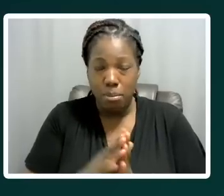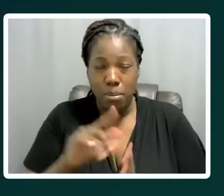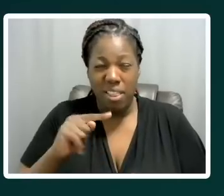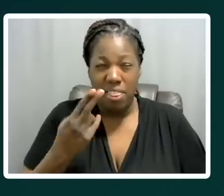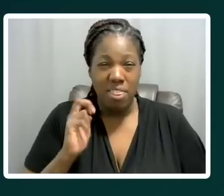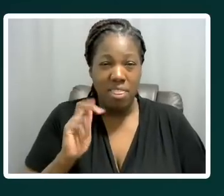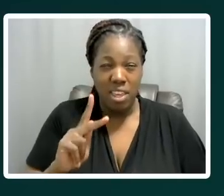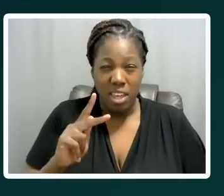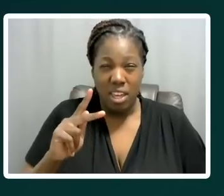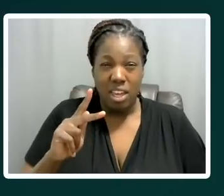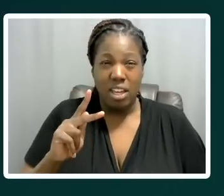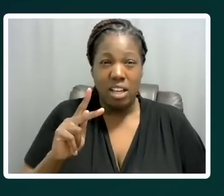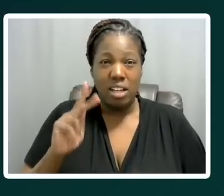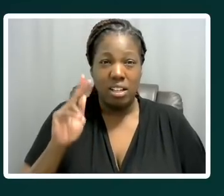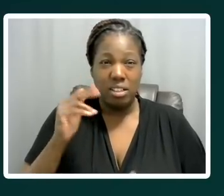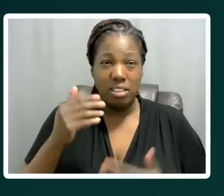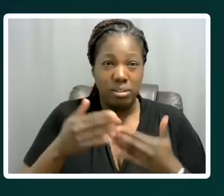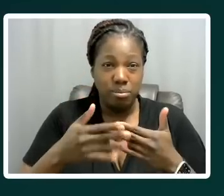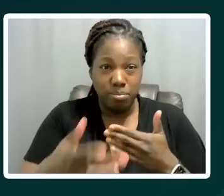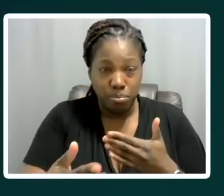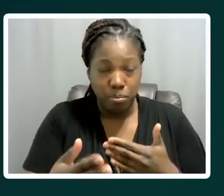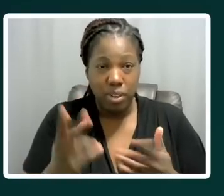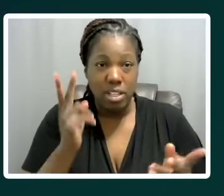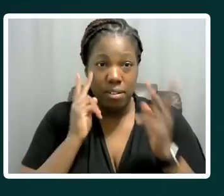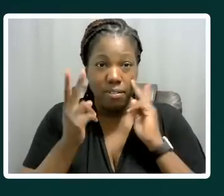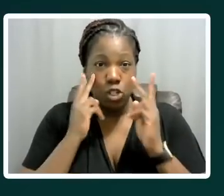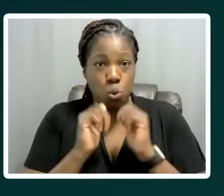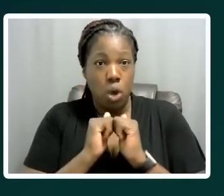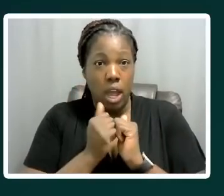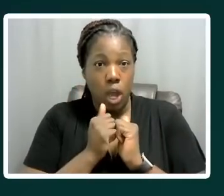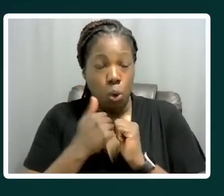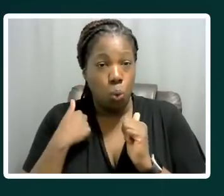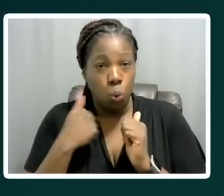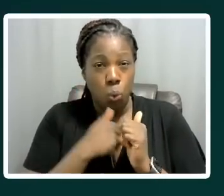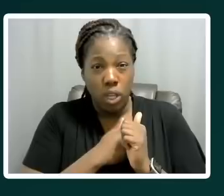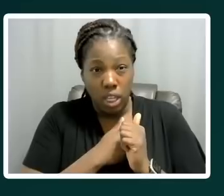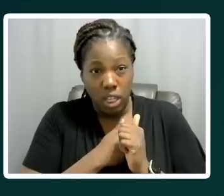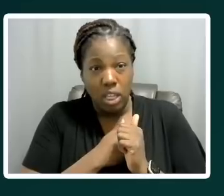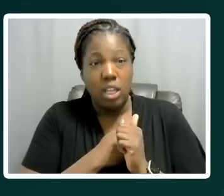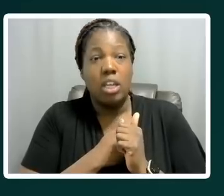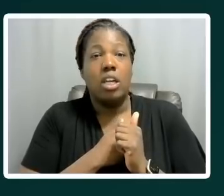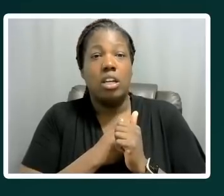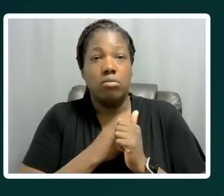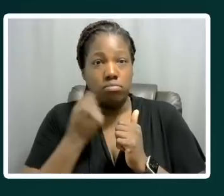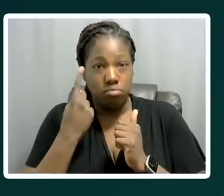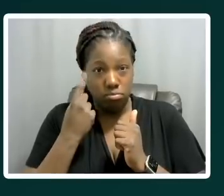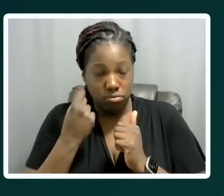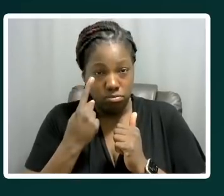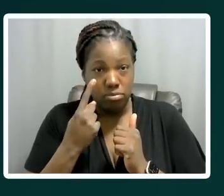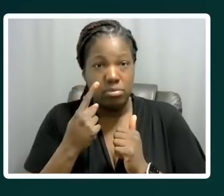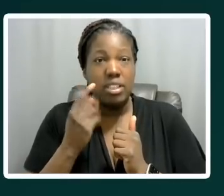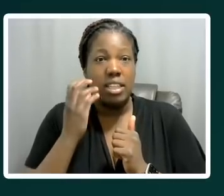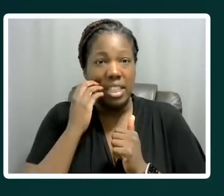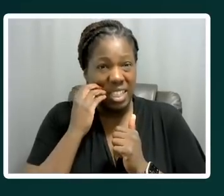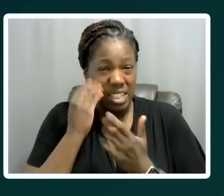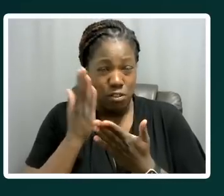this is both a visual thing of, you know, how we perceive thickness of particles, but also really